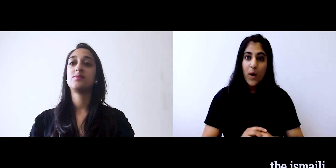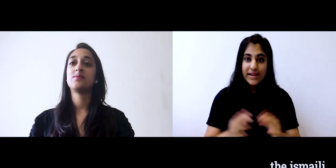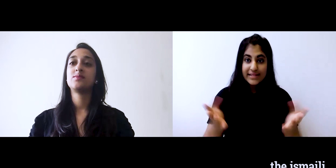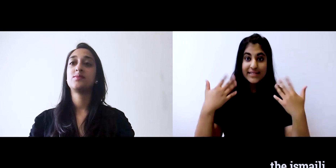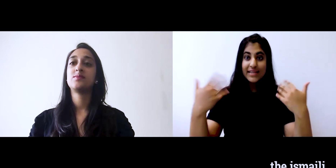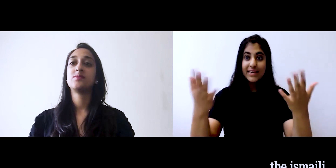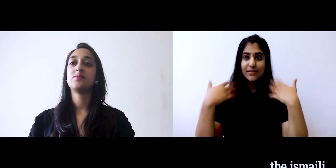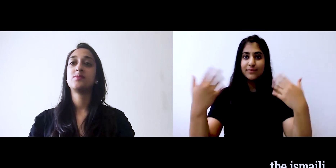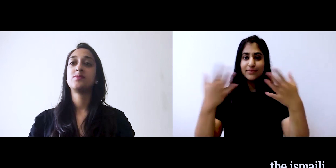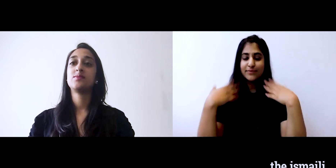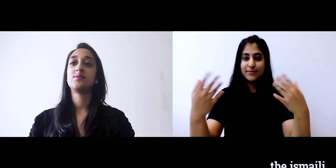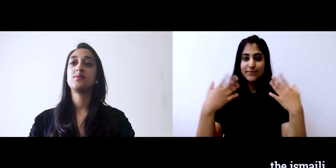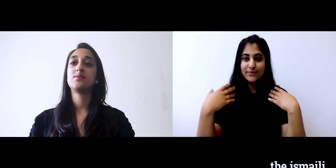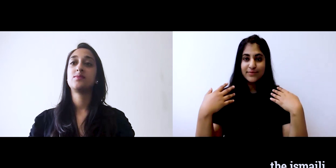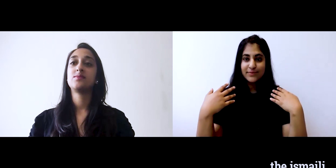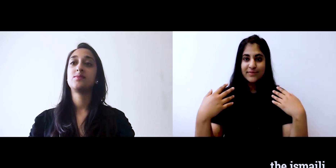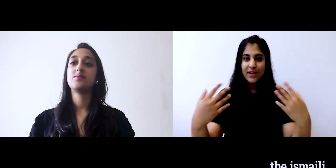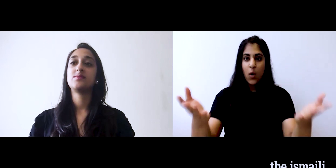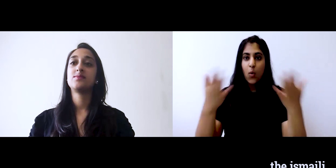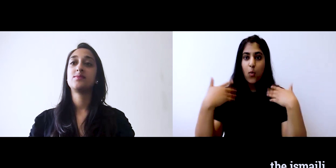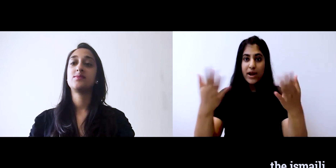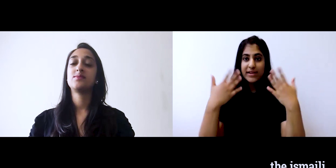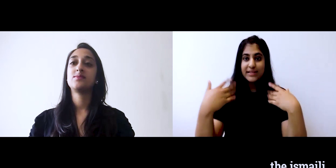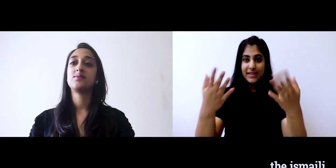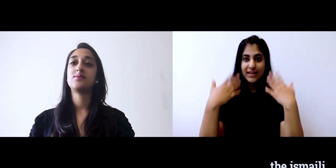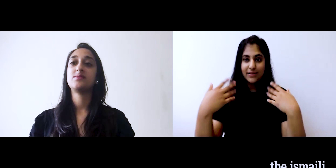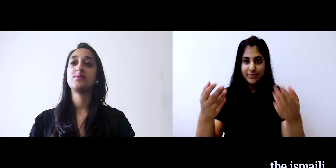Windy